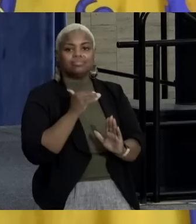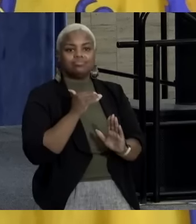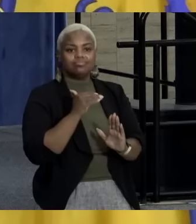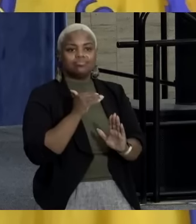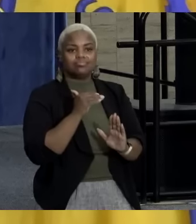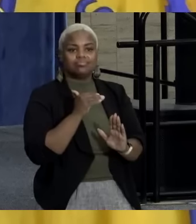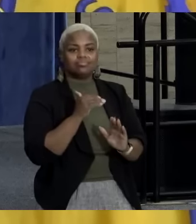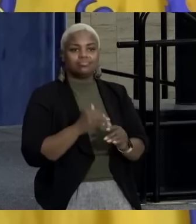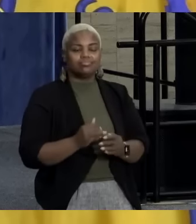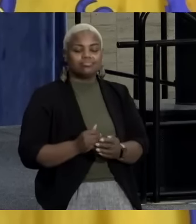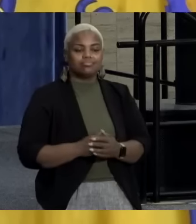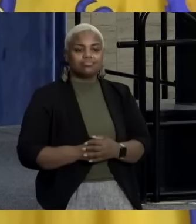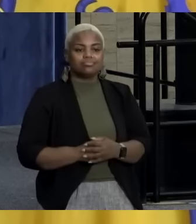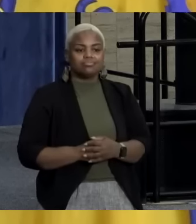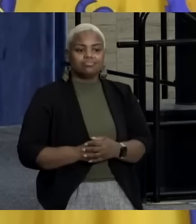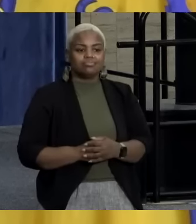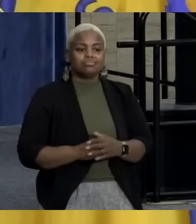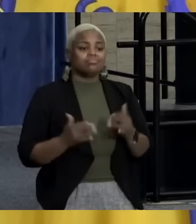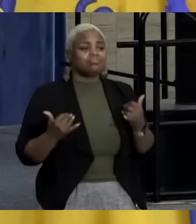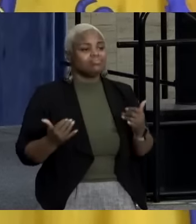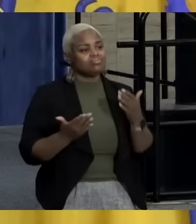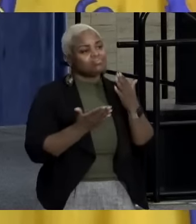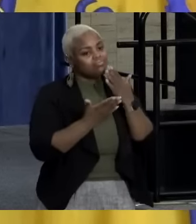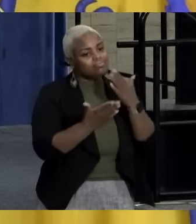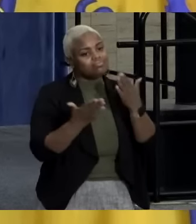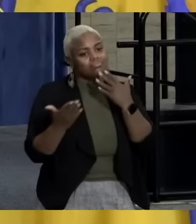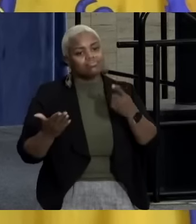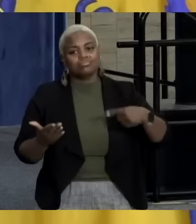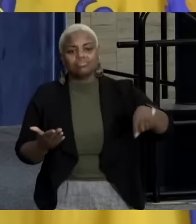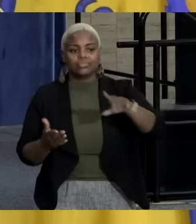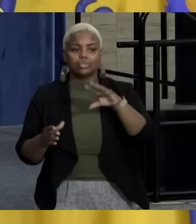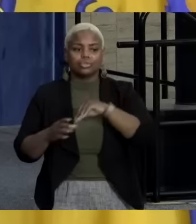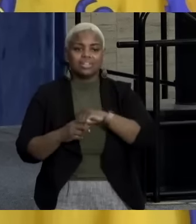So with that, I want to thank everyone who's here, including the FDA Scientist Christine Wynn,